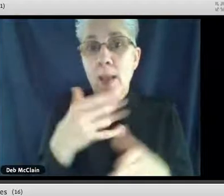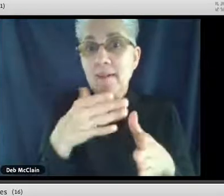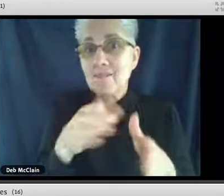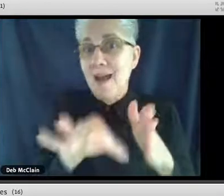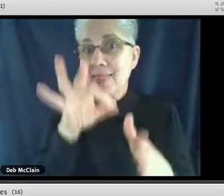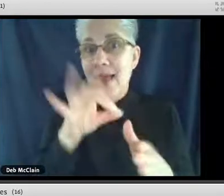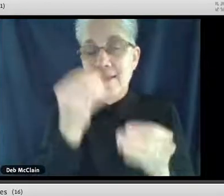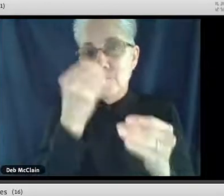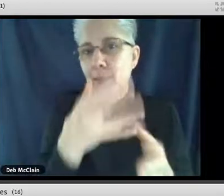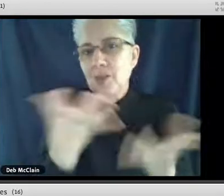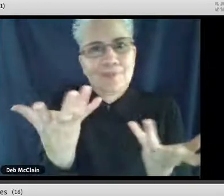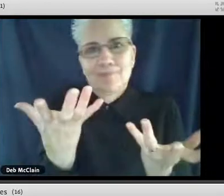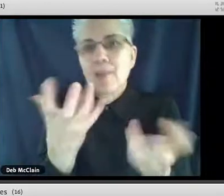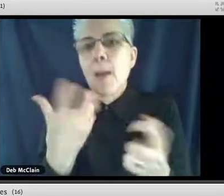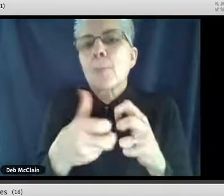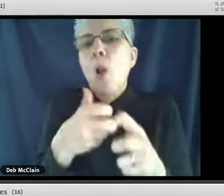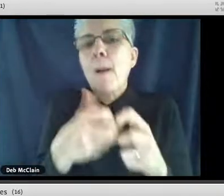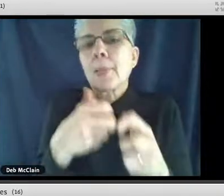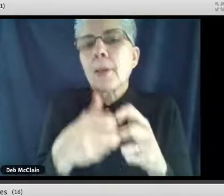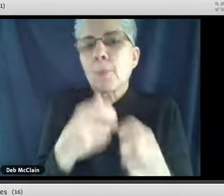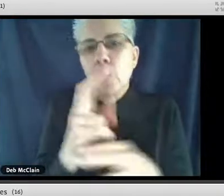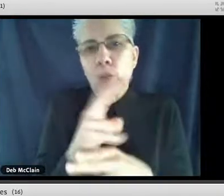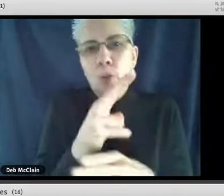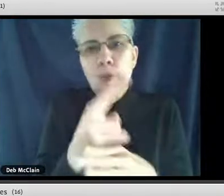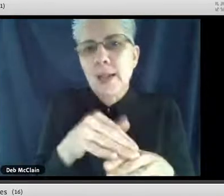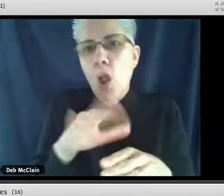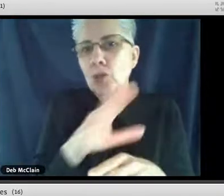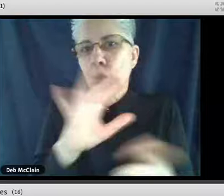that is an issue with usability on your website.